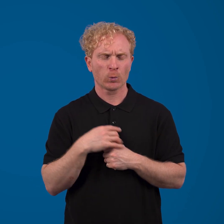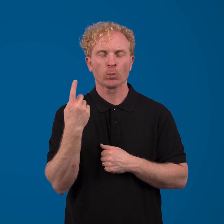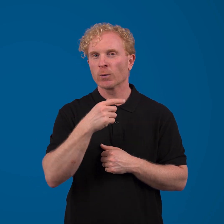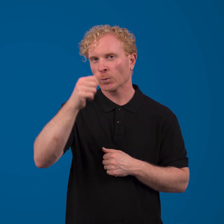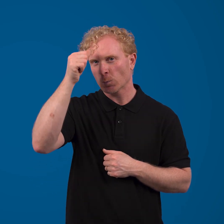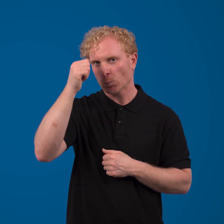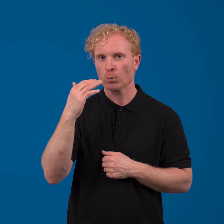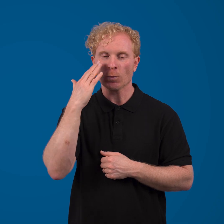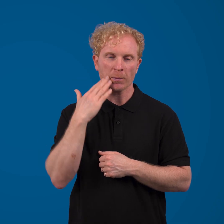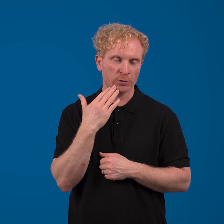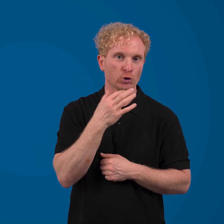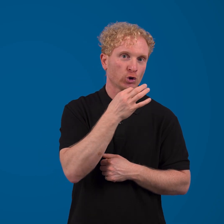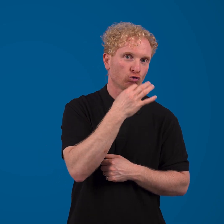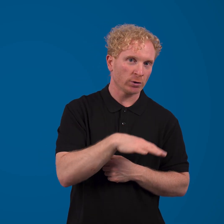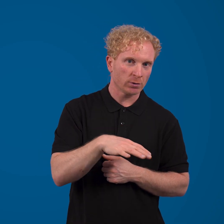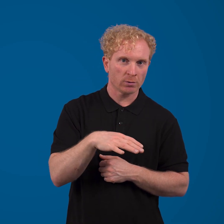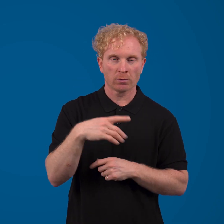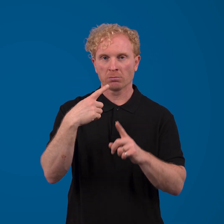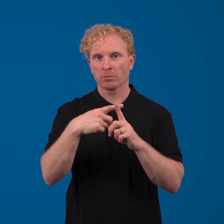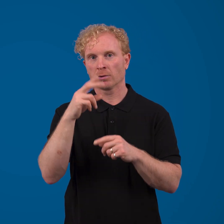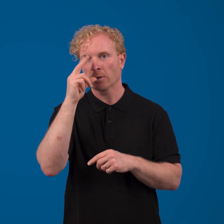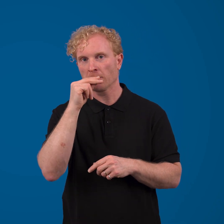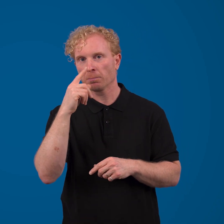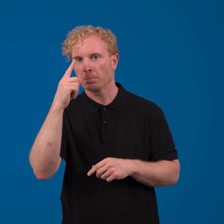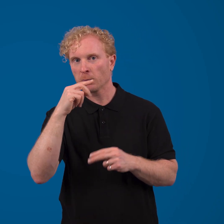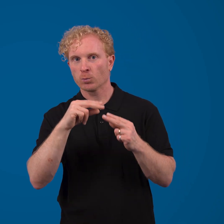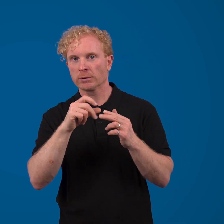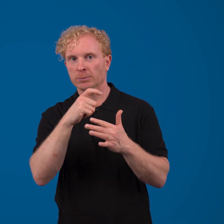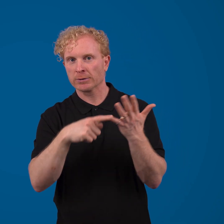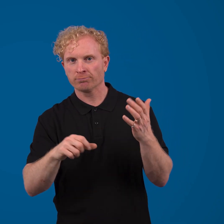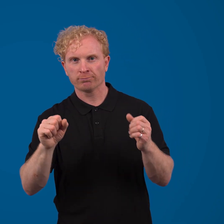We know that women, children and young people with disability